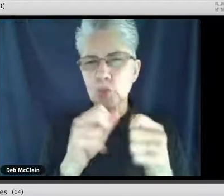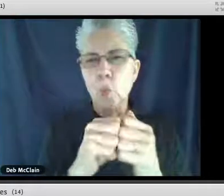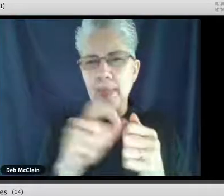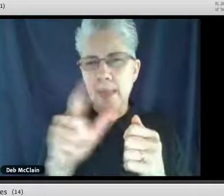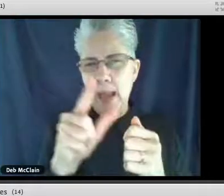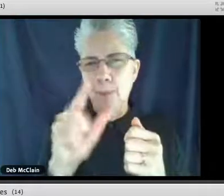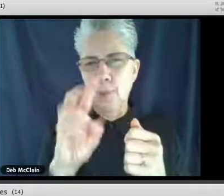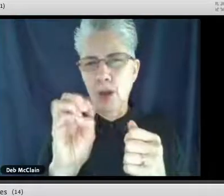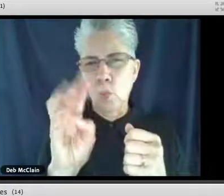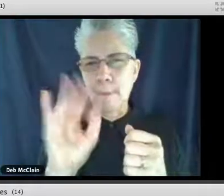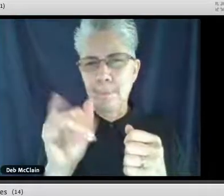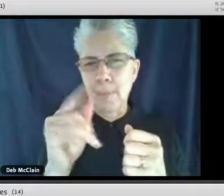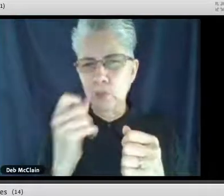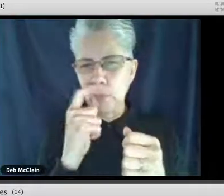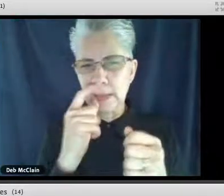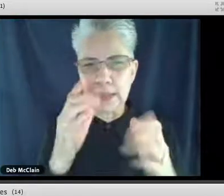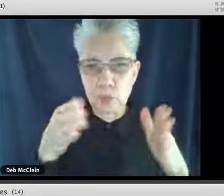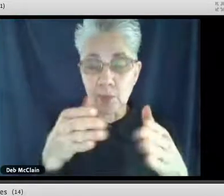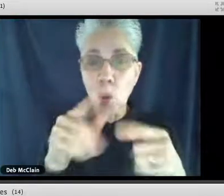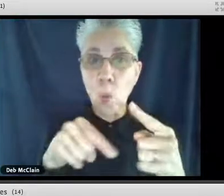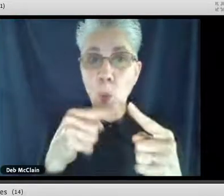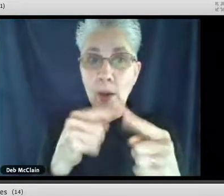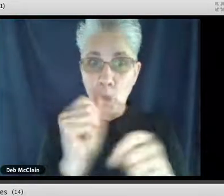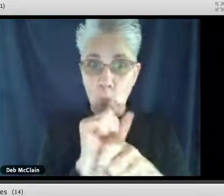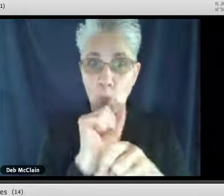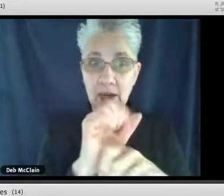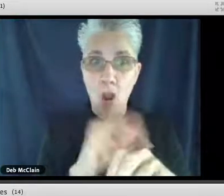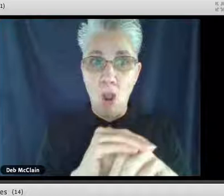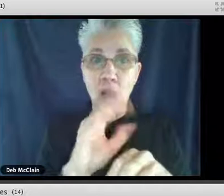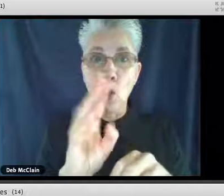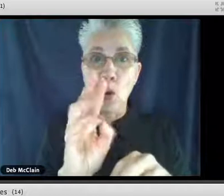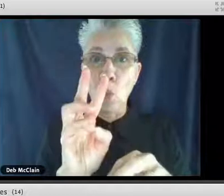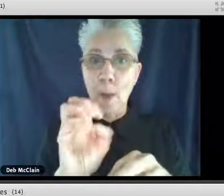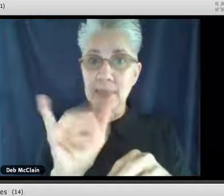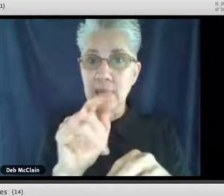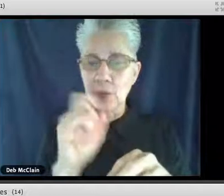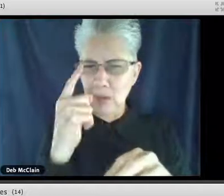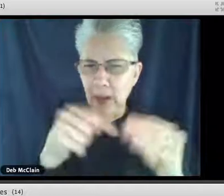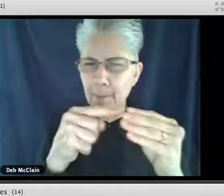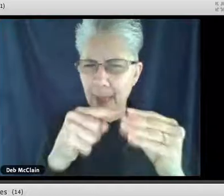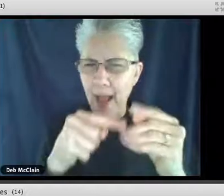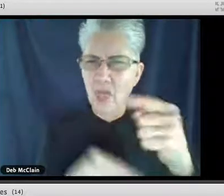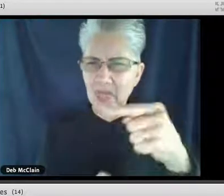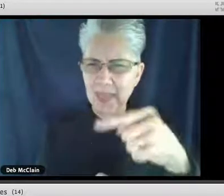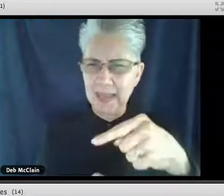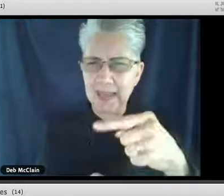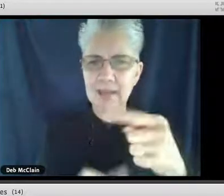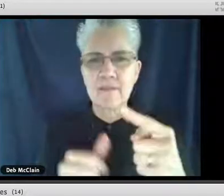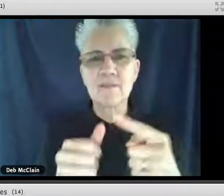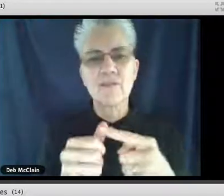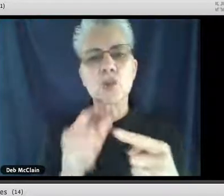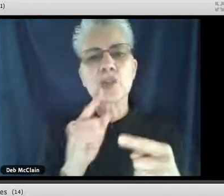that we really need to... when you're working on your website you need to really think about. The first is library jargon.